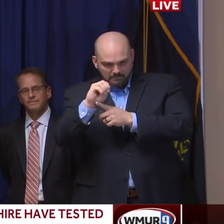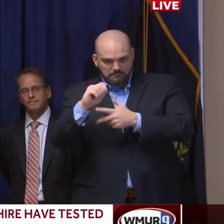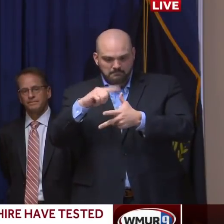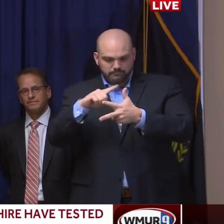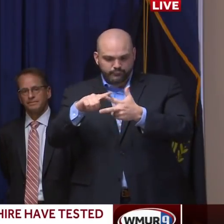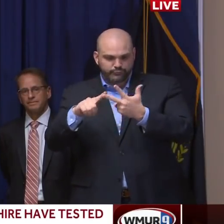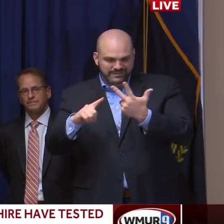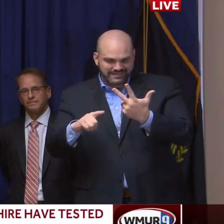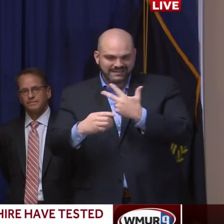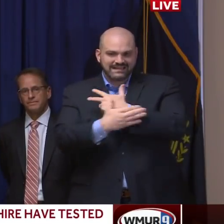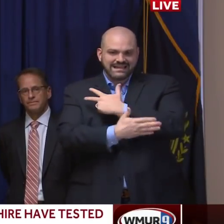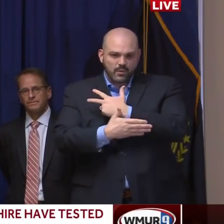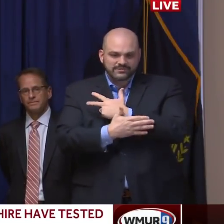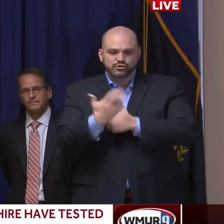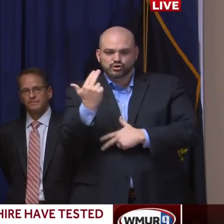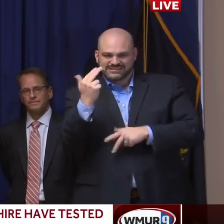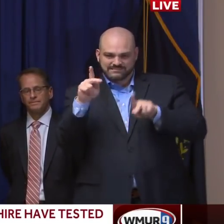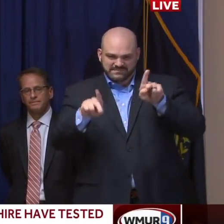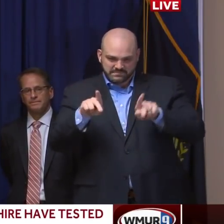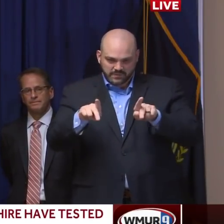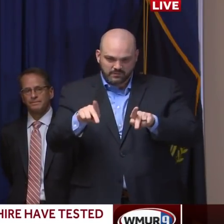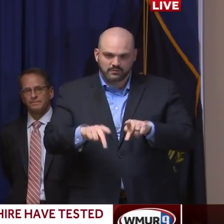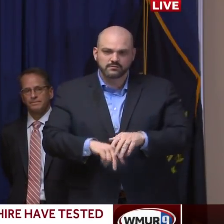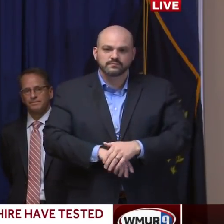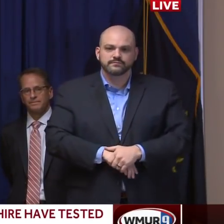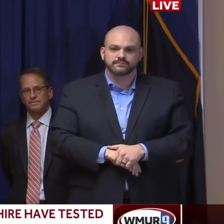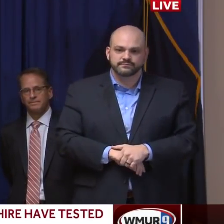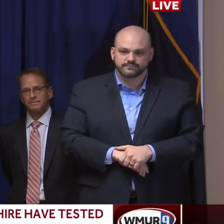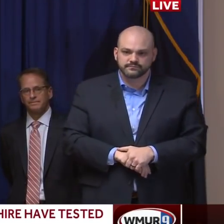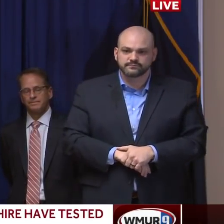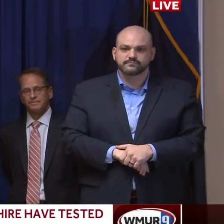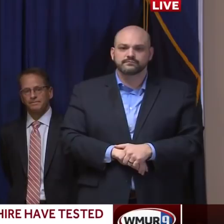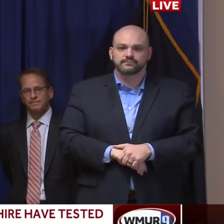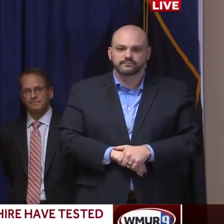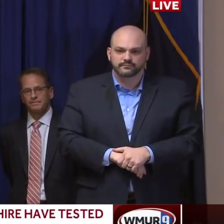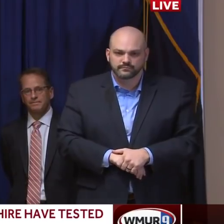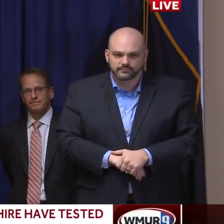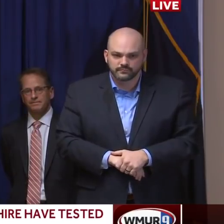THE REST ARE FROM ROCKINGHAM COUNTY.